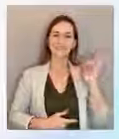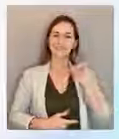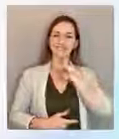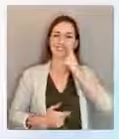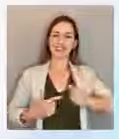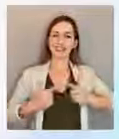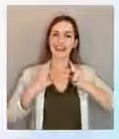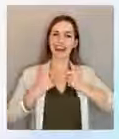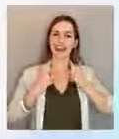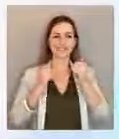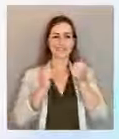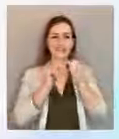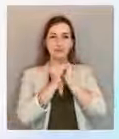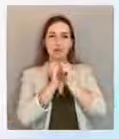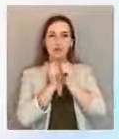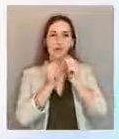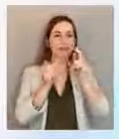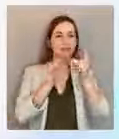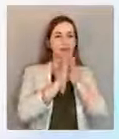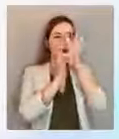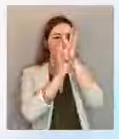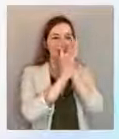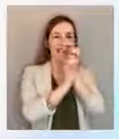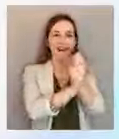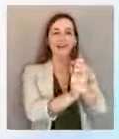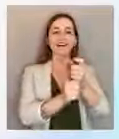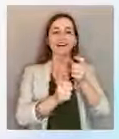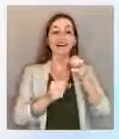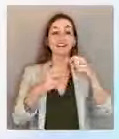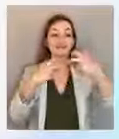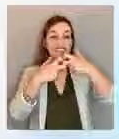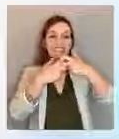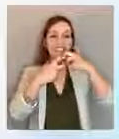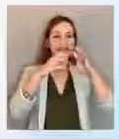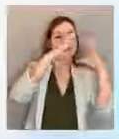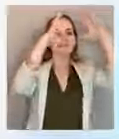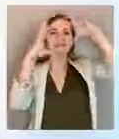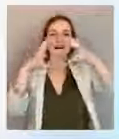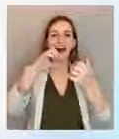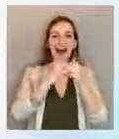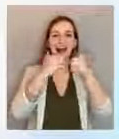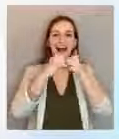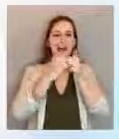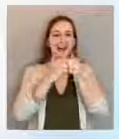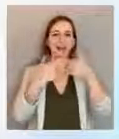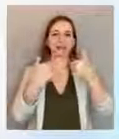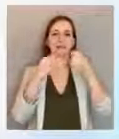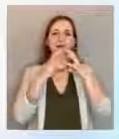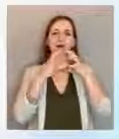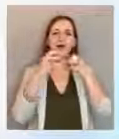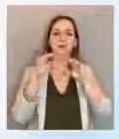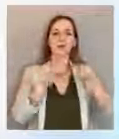It feels very physical. You get into this Flow State. The physics of the ball matter, and they're what make every game unique and different.